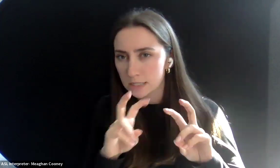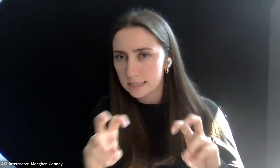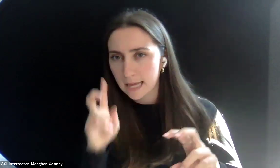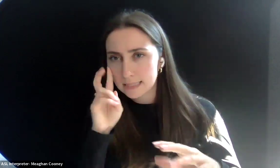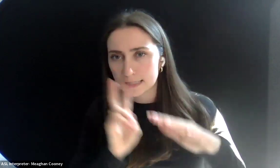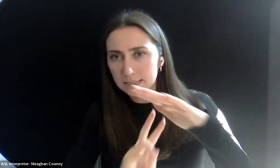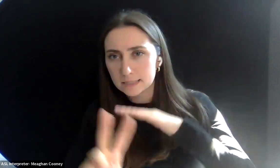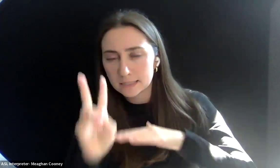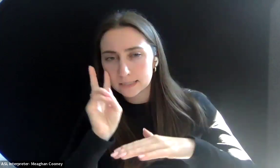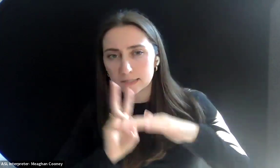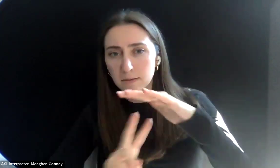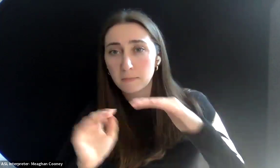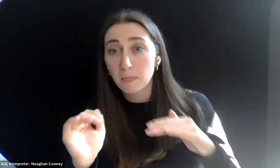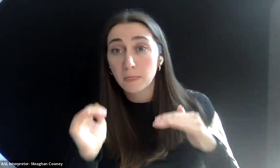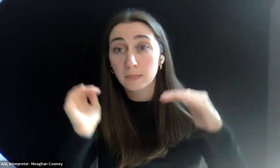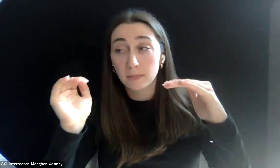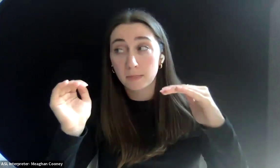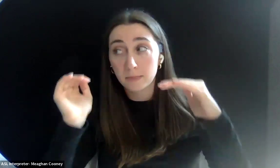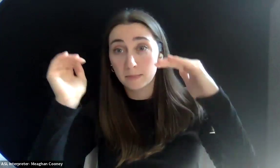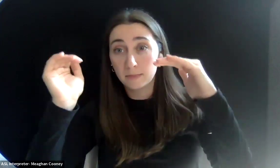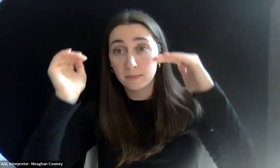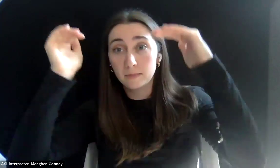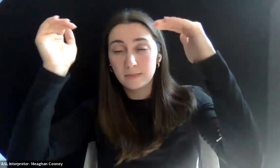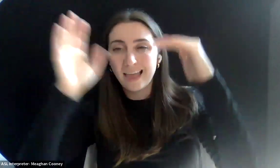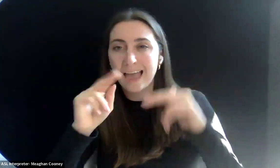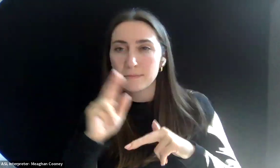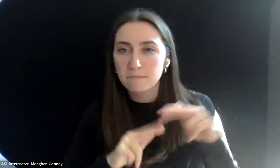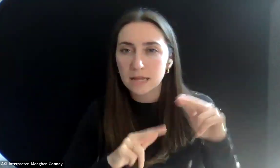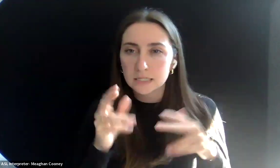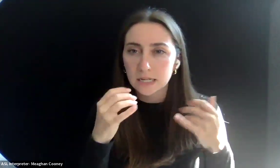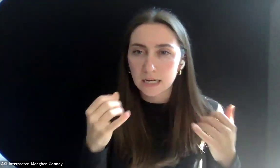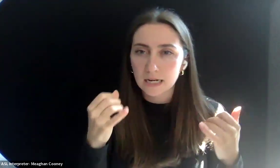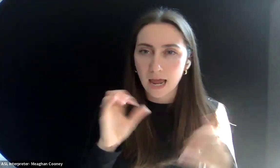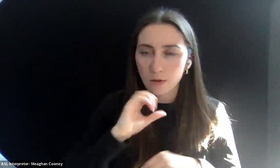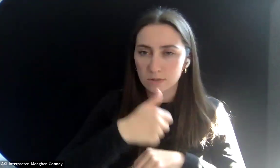elevation will be and where the building elevation is relative to that level.